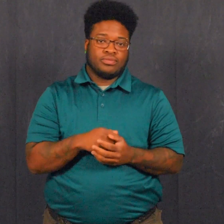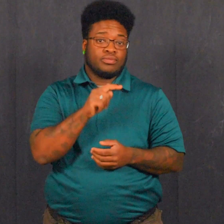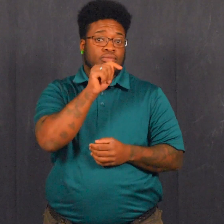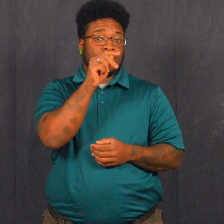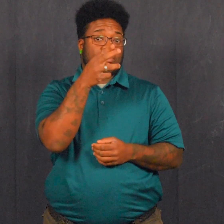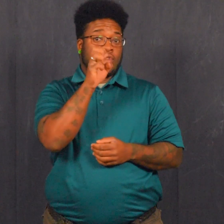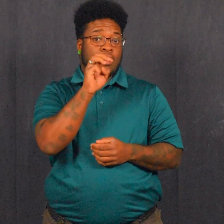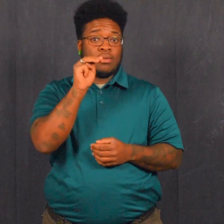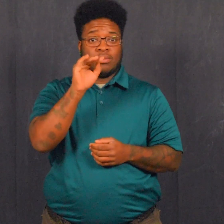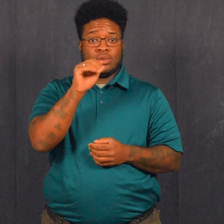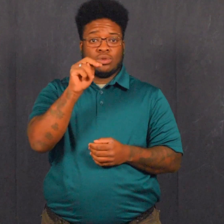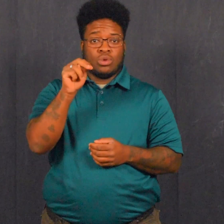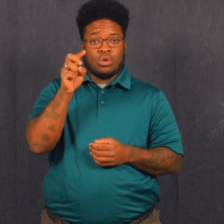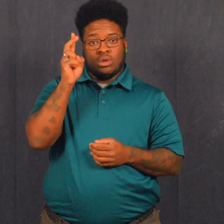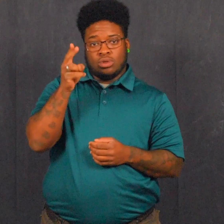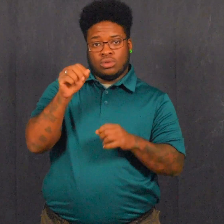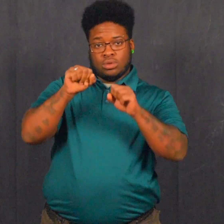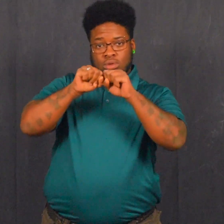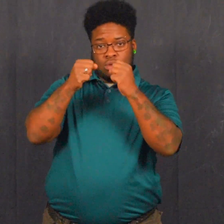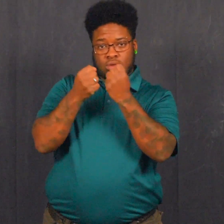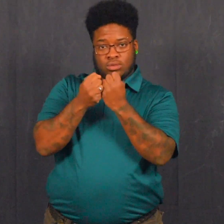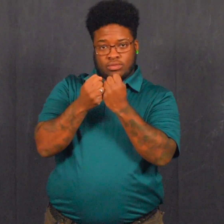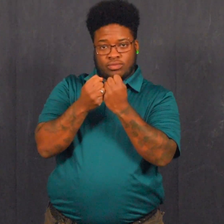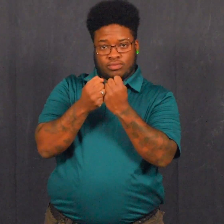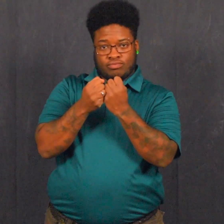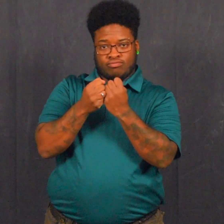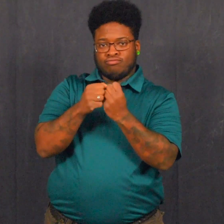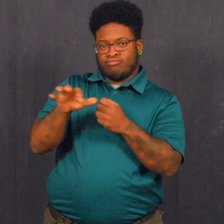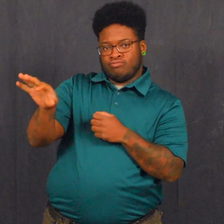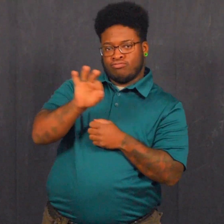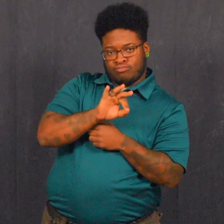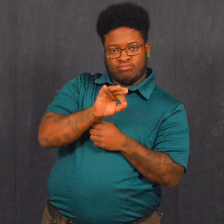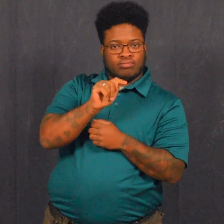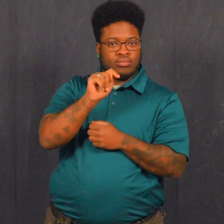The Minnesota Historical Society selected Thompson Hall